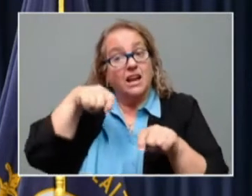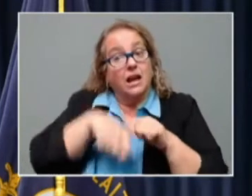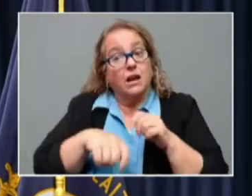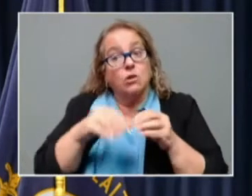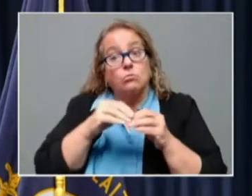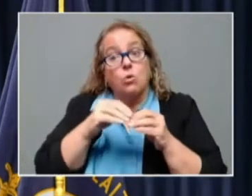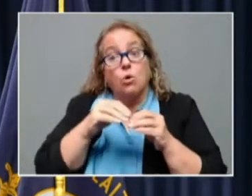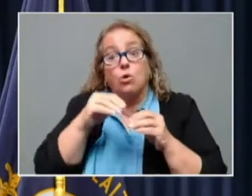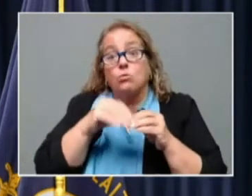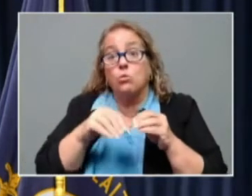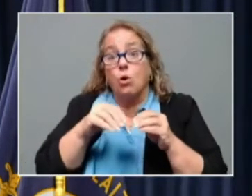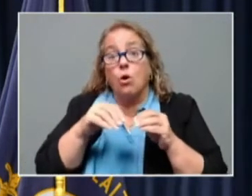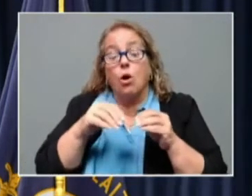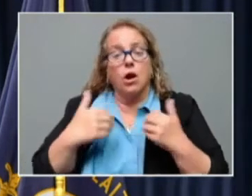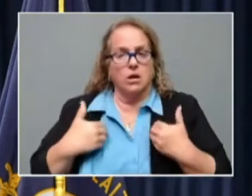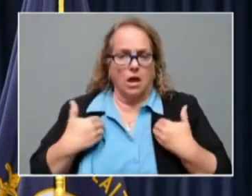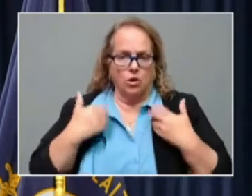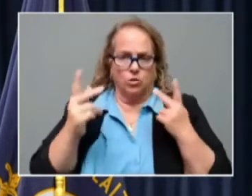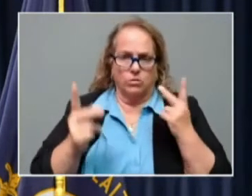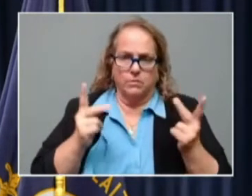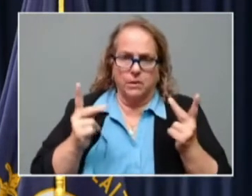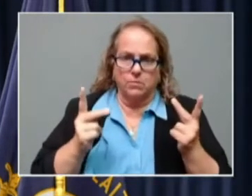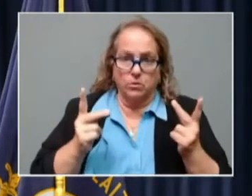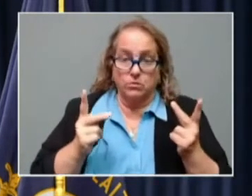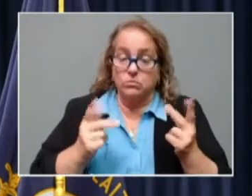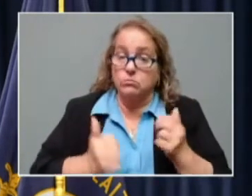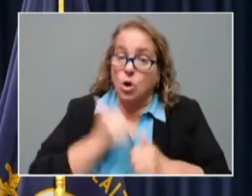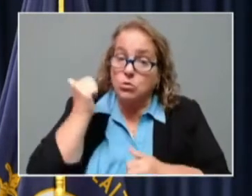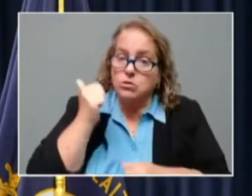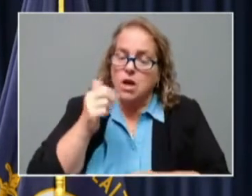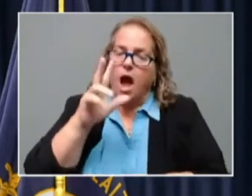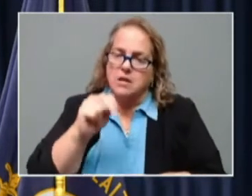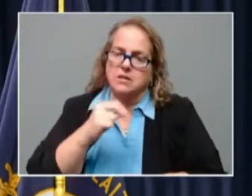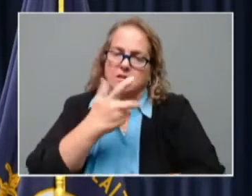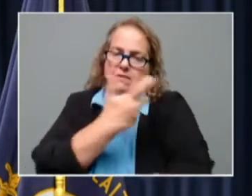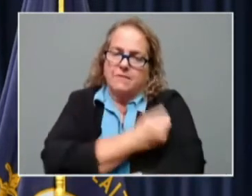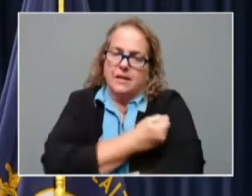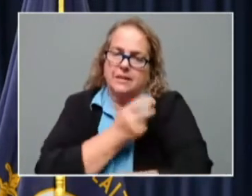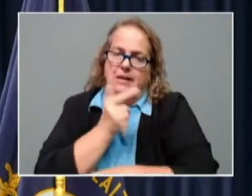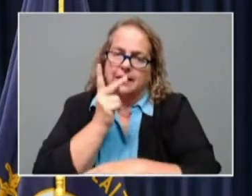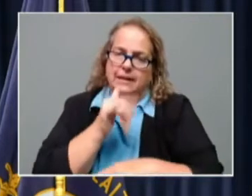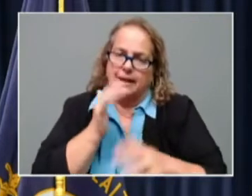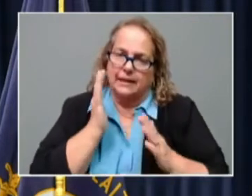unvaccinated Kentucky ins. So if you are in your thirties or in your forties